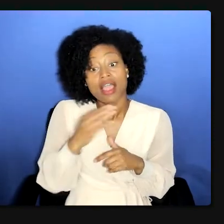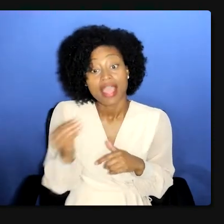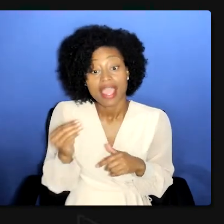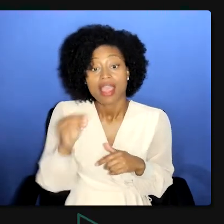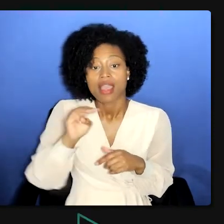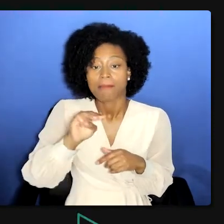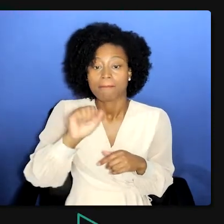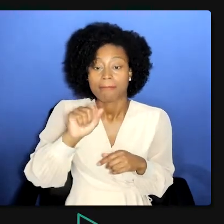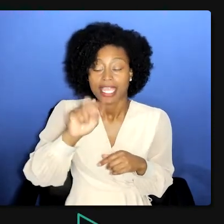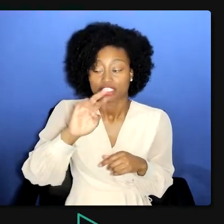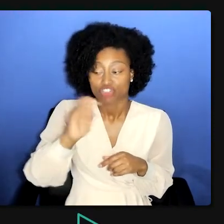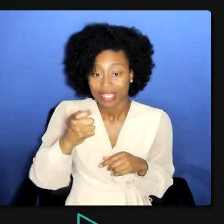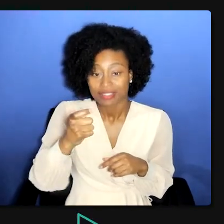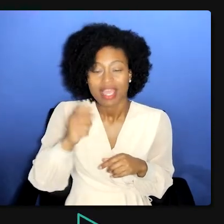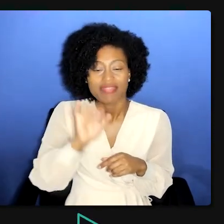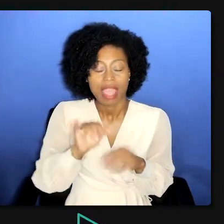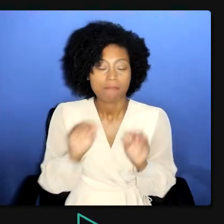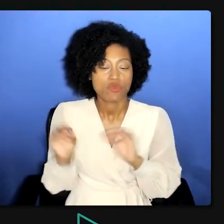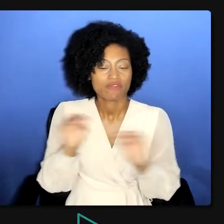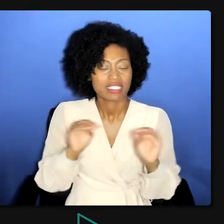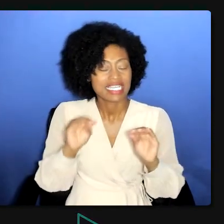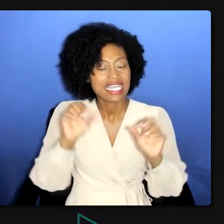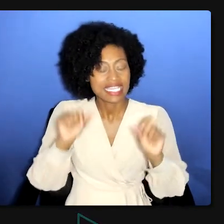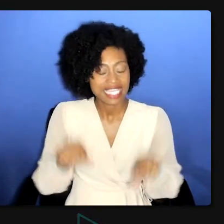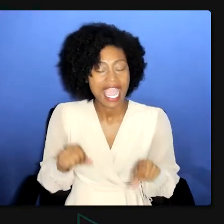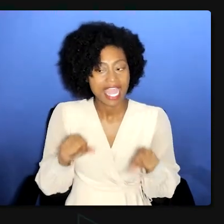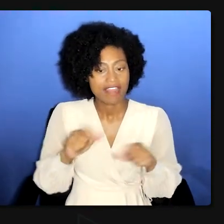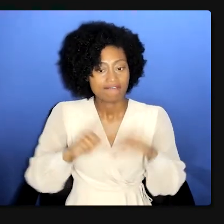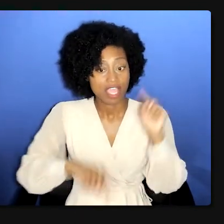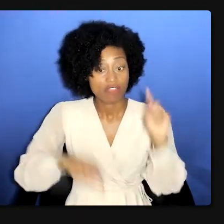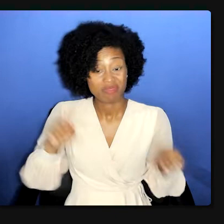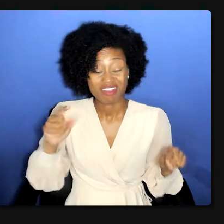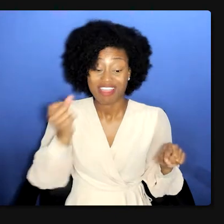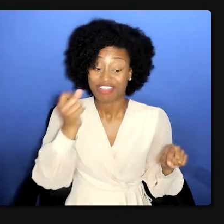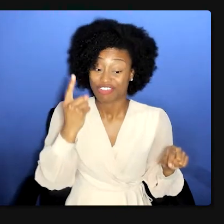the metrics movement can vary. So in such a noisy environment,